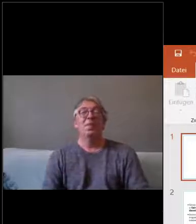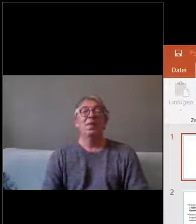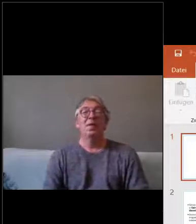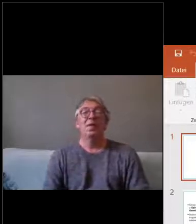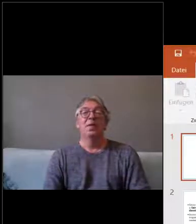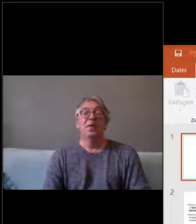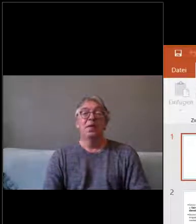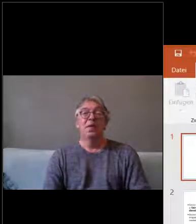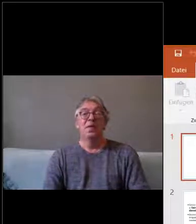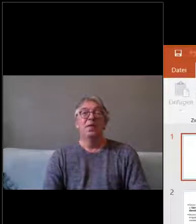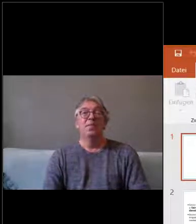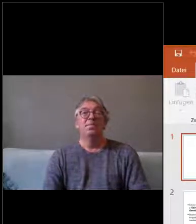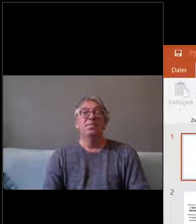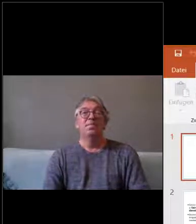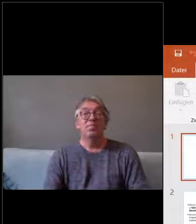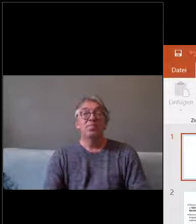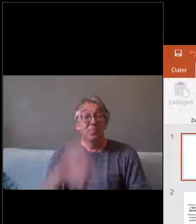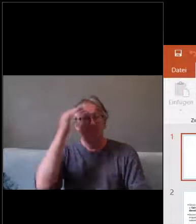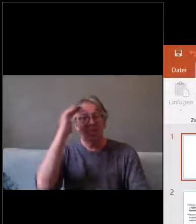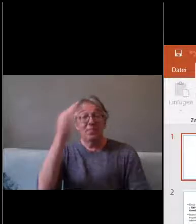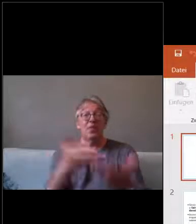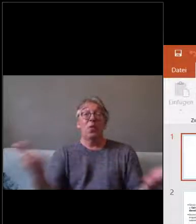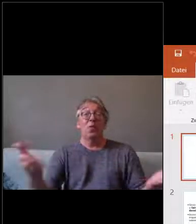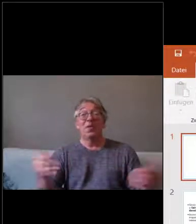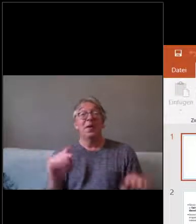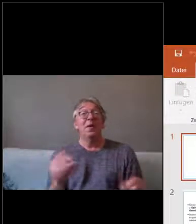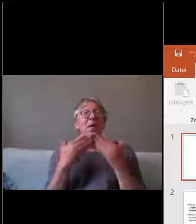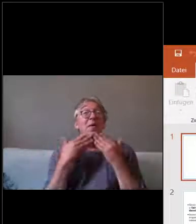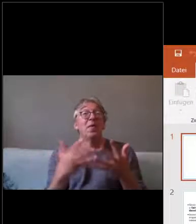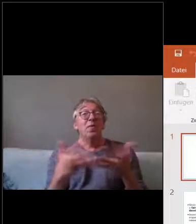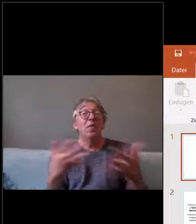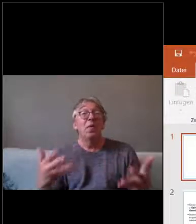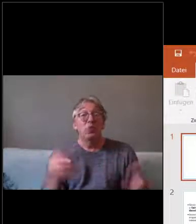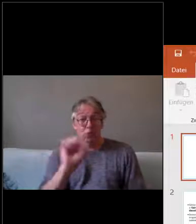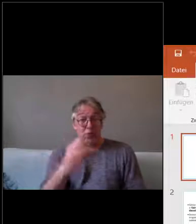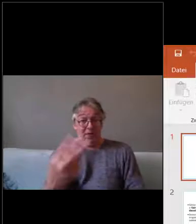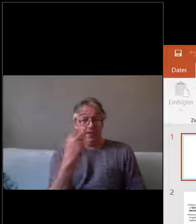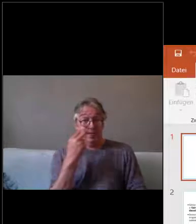Hello everybody. Thank you very much. Can you see my screen now?